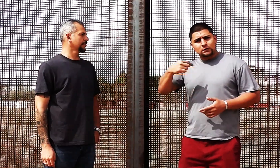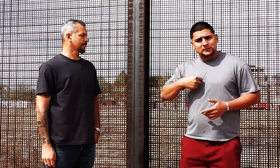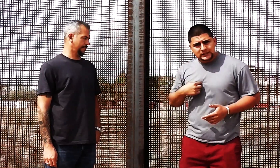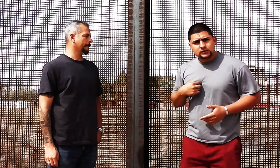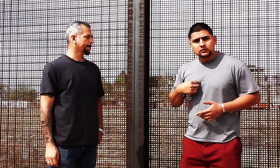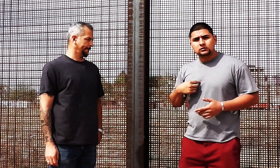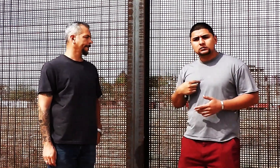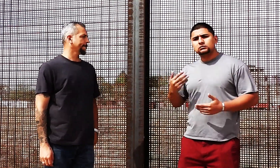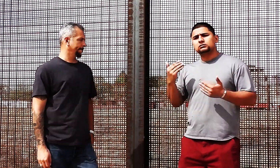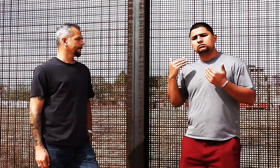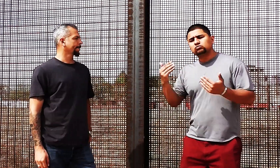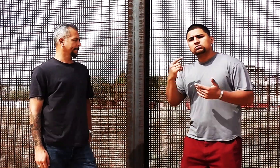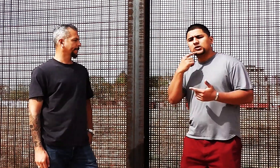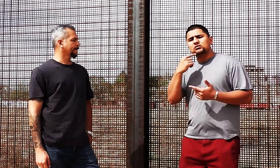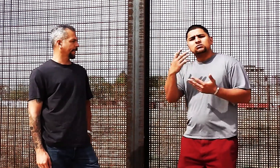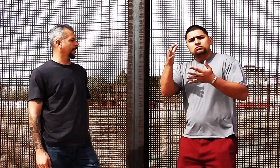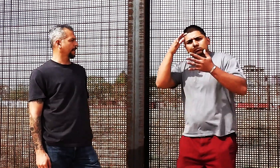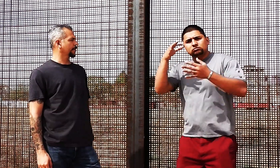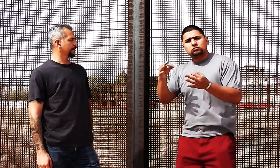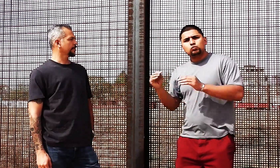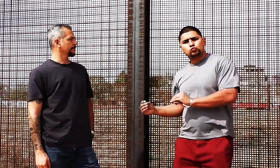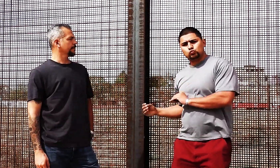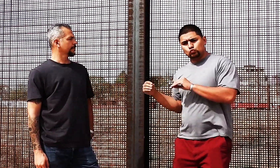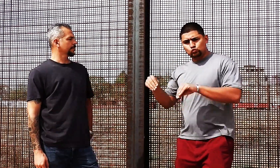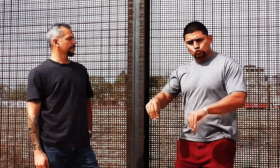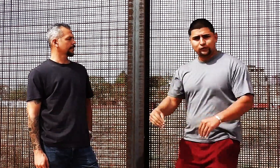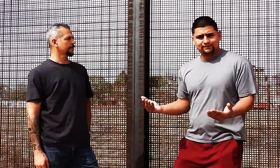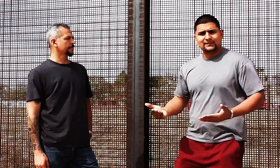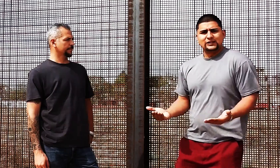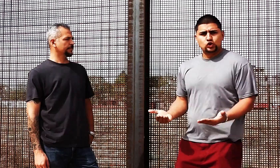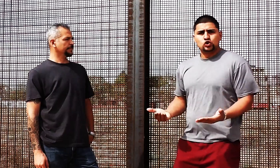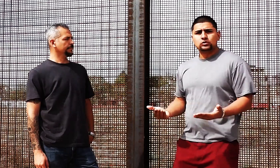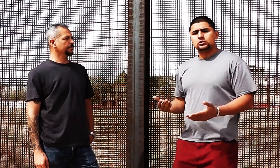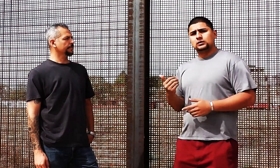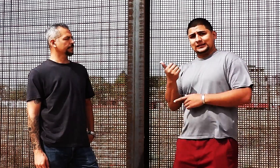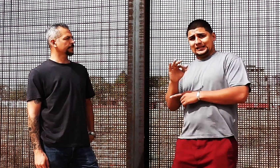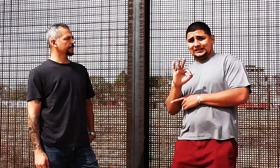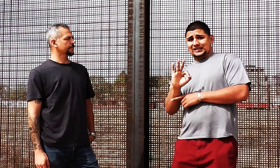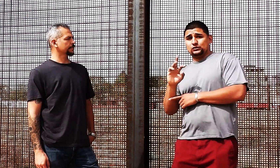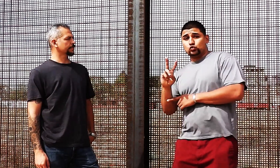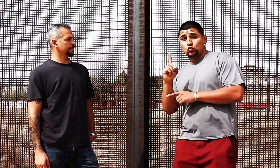They wanted to have a better future for me so they moved here one year later in 1992.